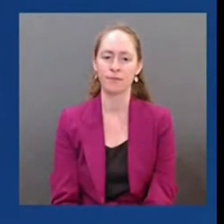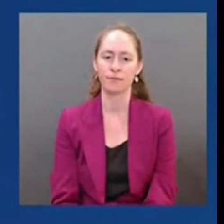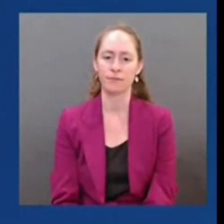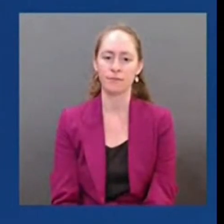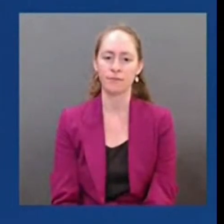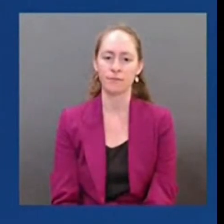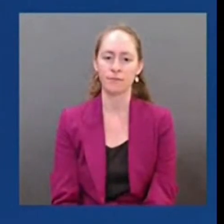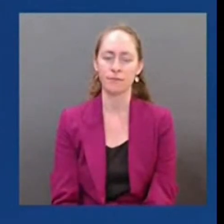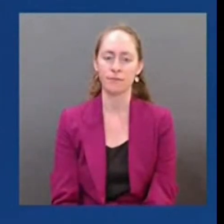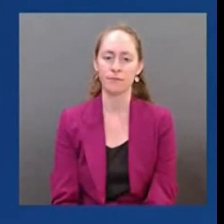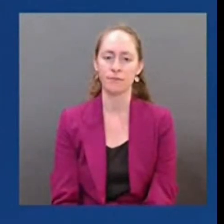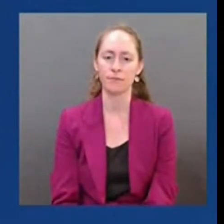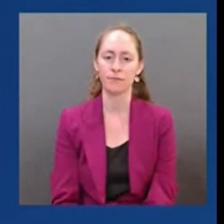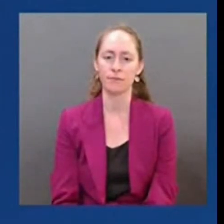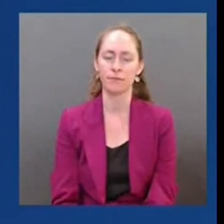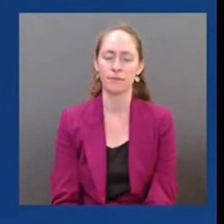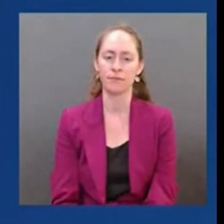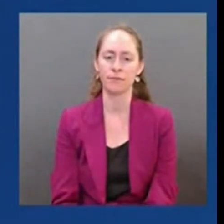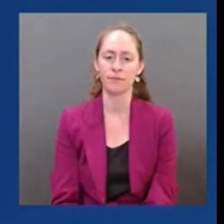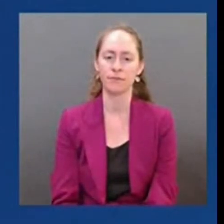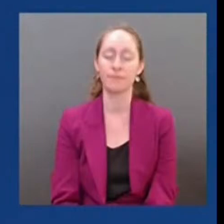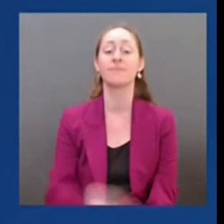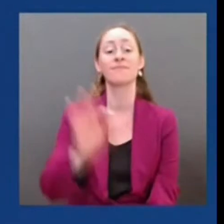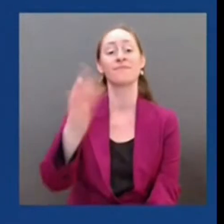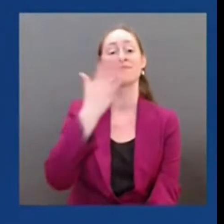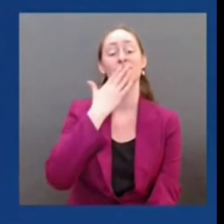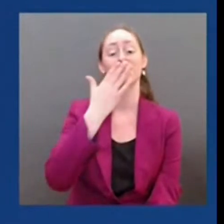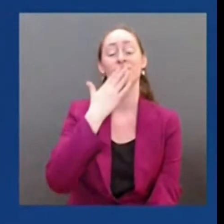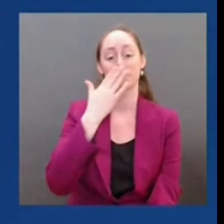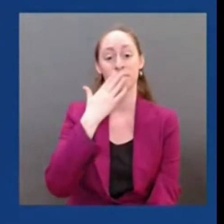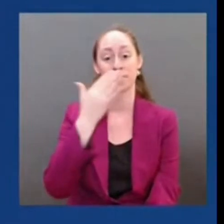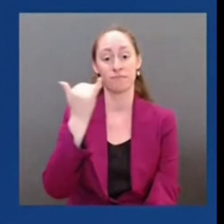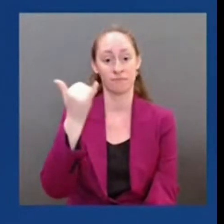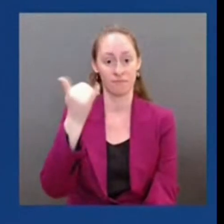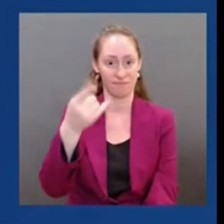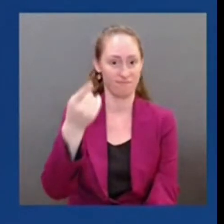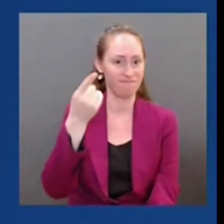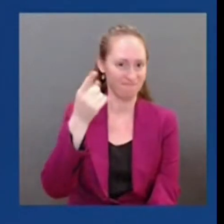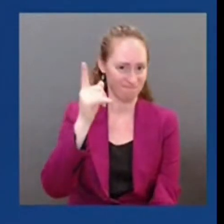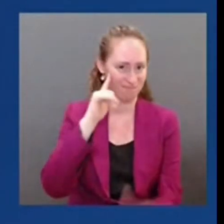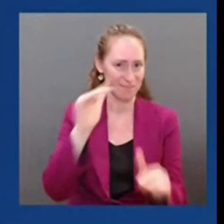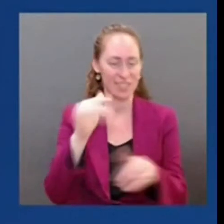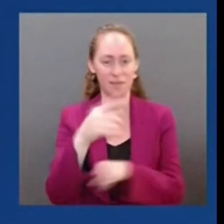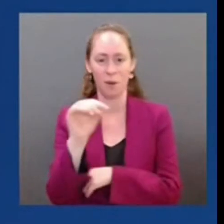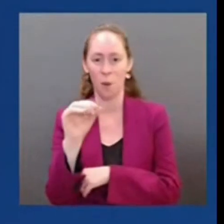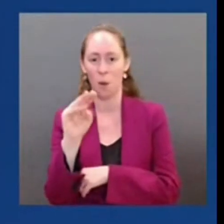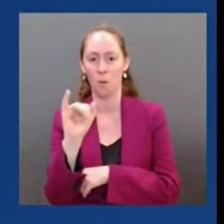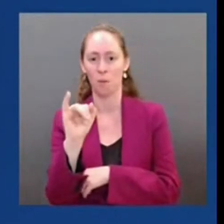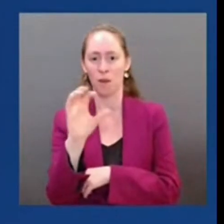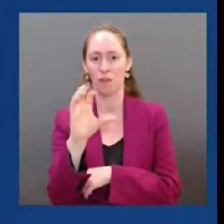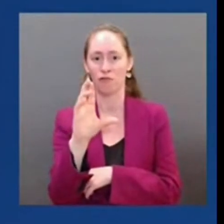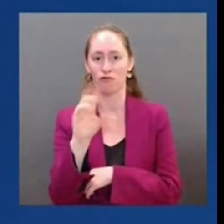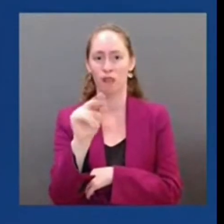THANK YOU FOR DOING IS. DO YOU EXPECT CURRENT UPTICK IN